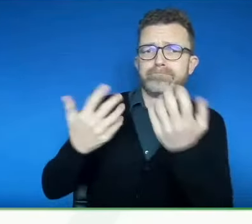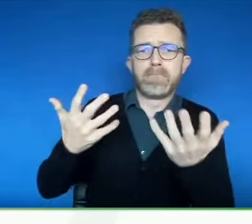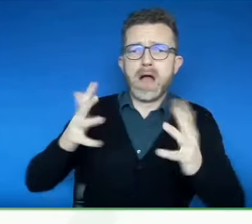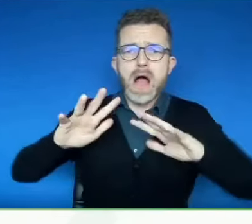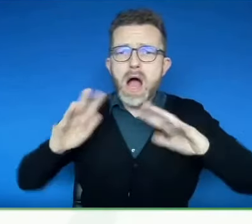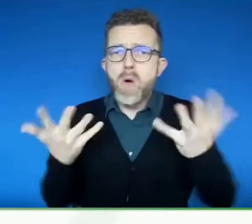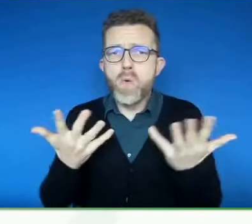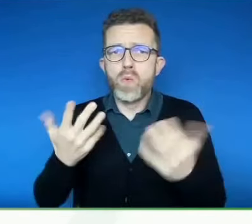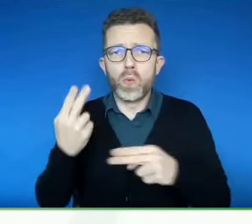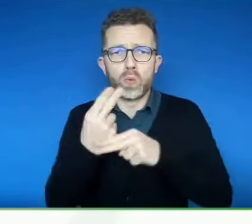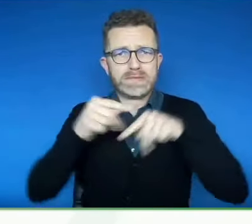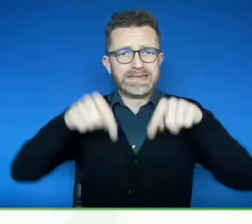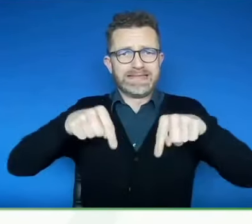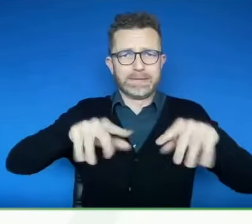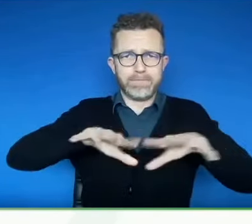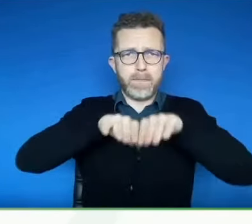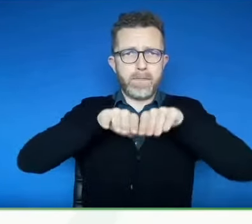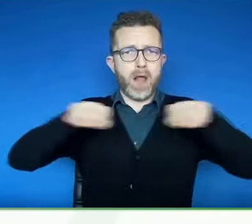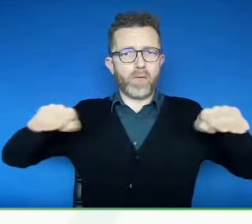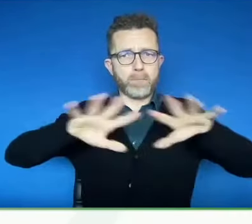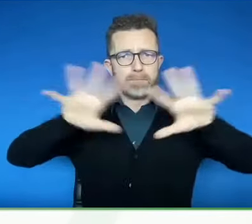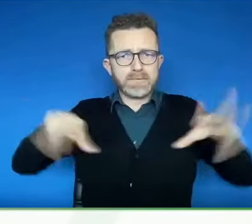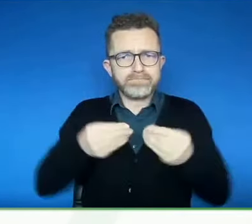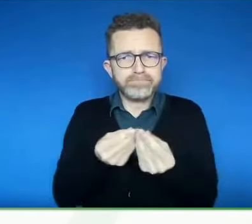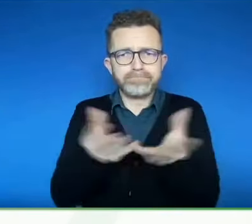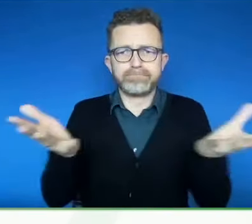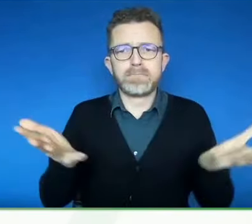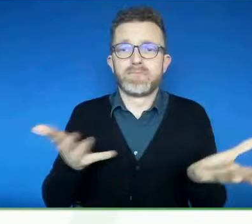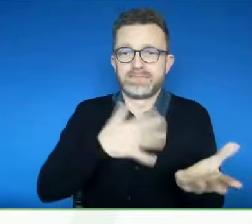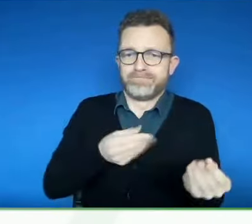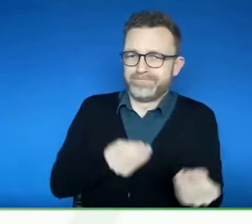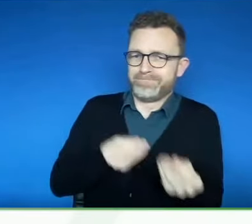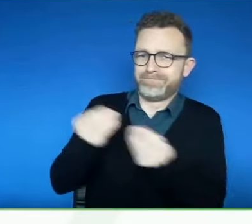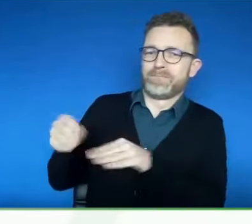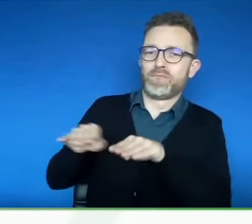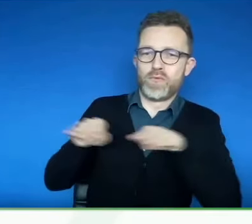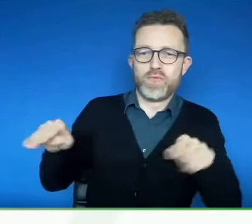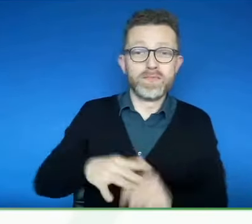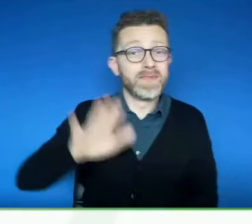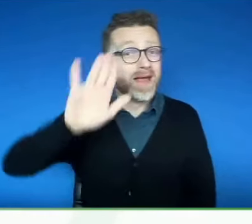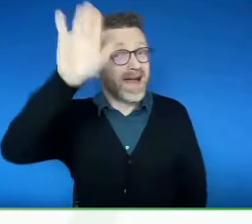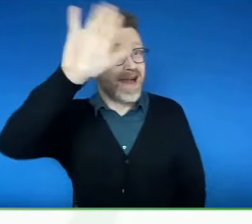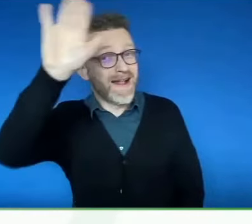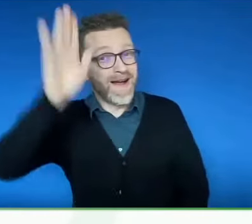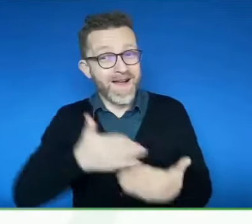Sorry, grey jacket, blue jacket… I am one myself!